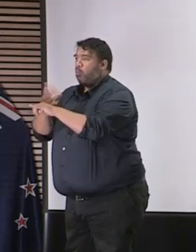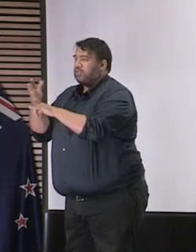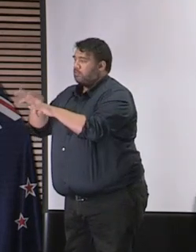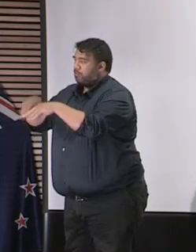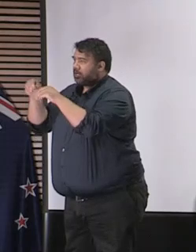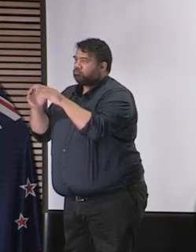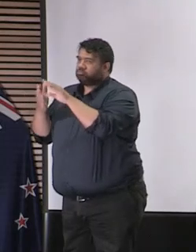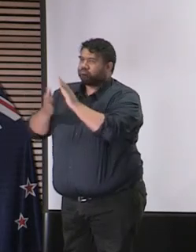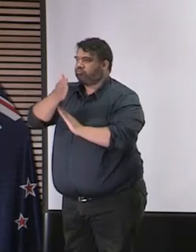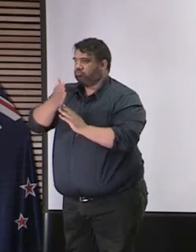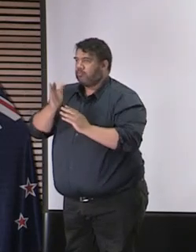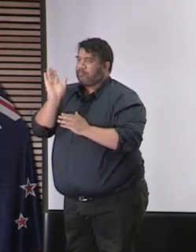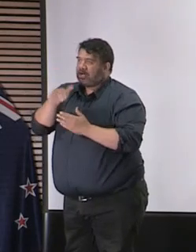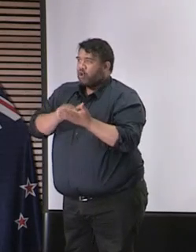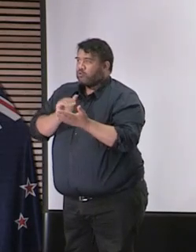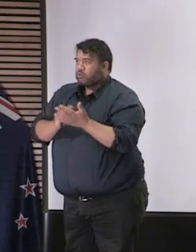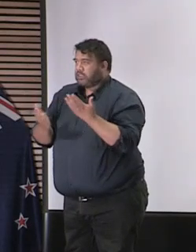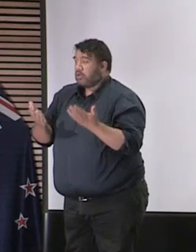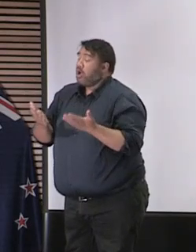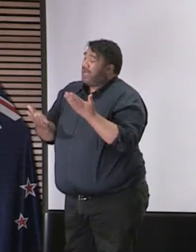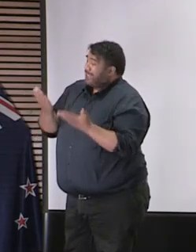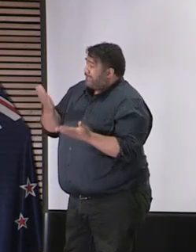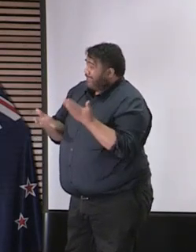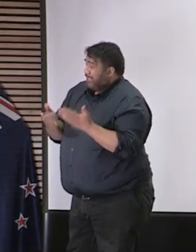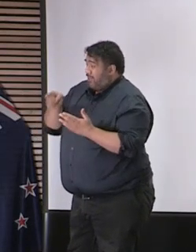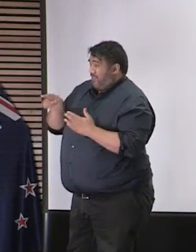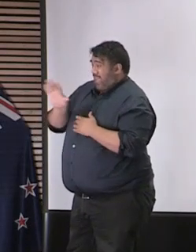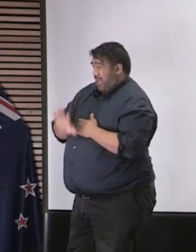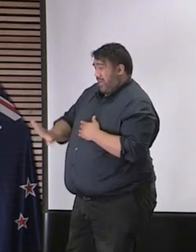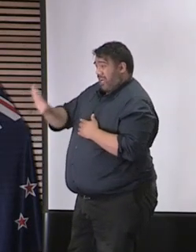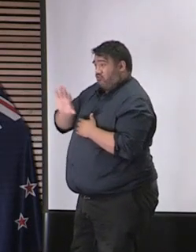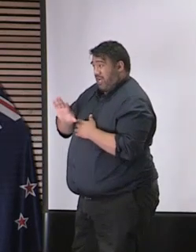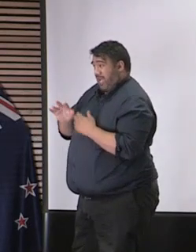That is something I would have to ask MFAT